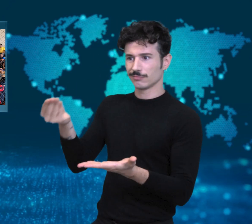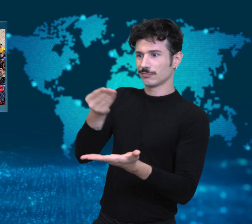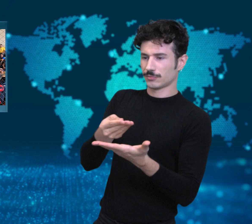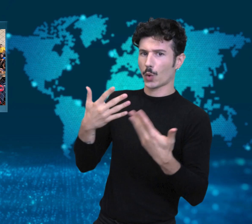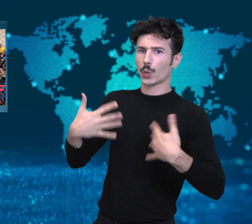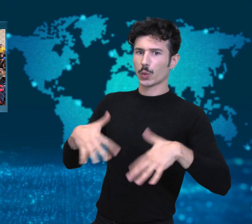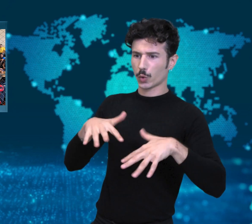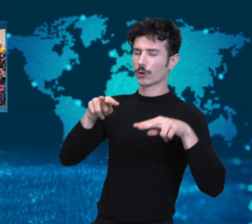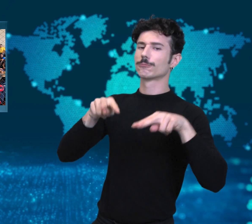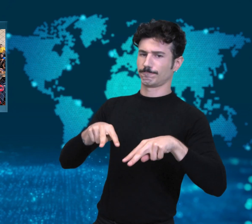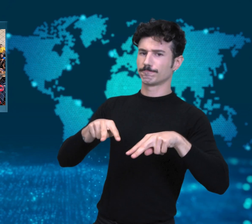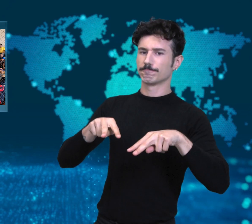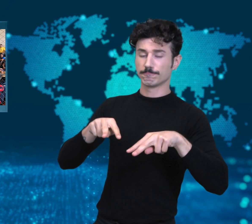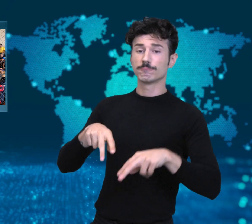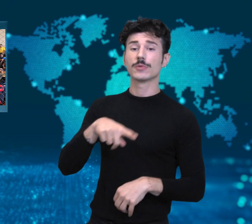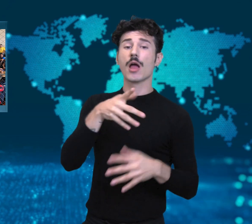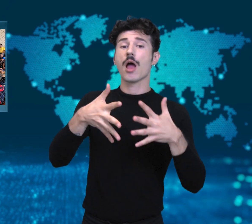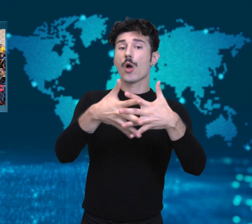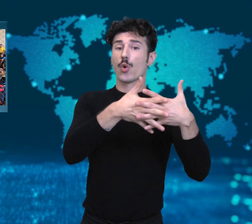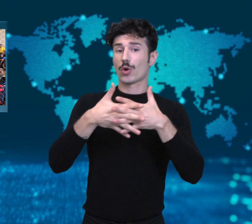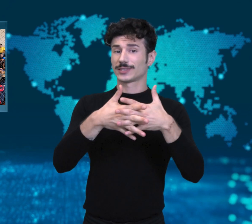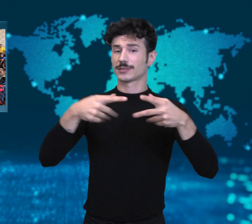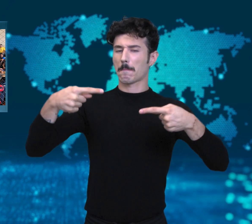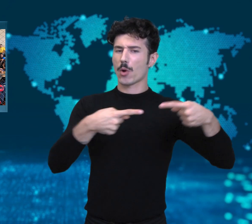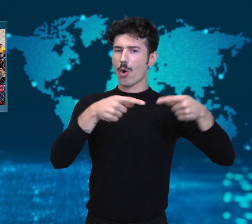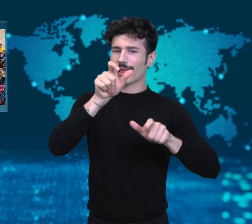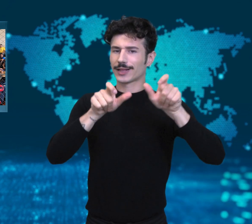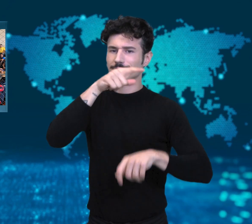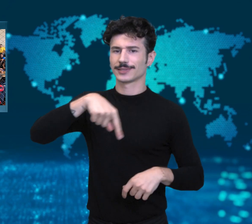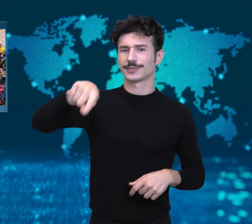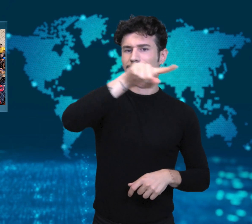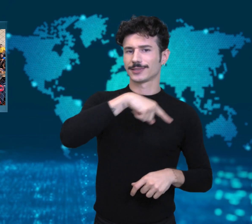ICE says they are taking the report seriously,